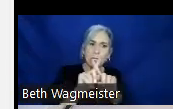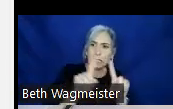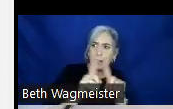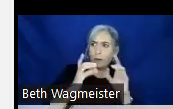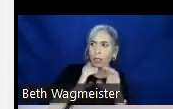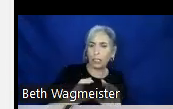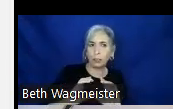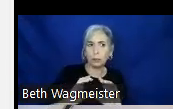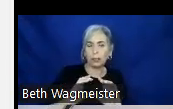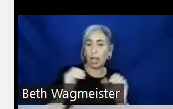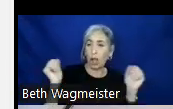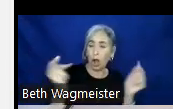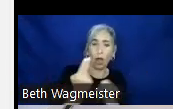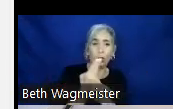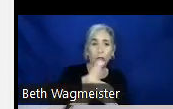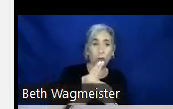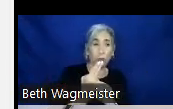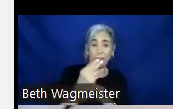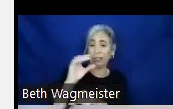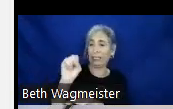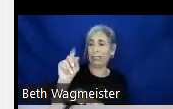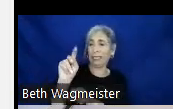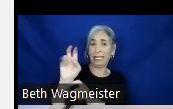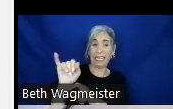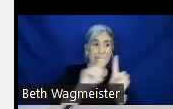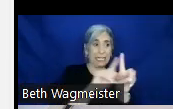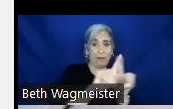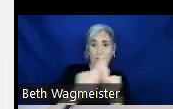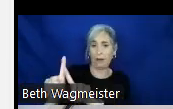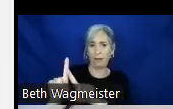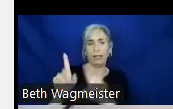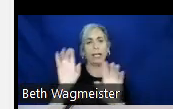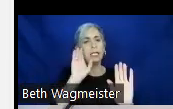the customers use Sanity in a different way. This is a screen shot of the content